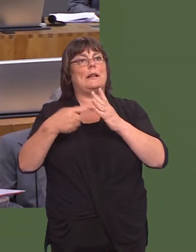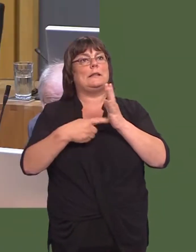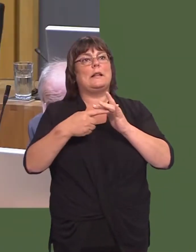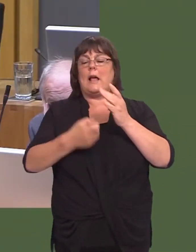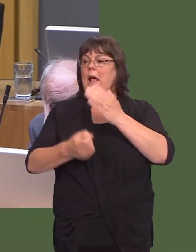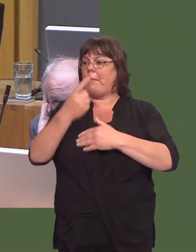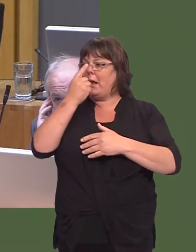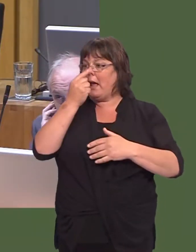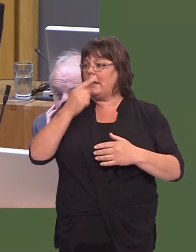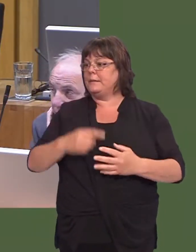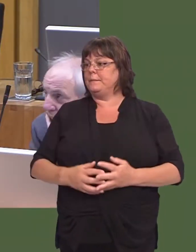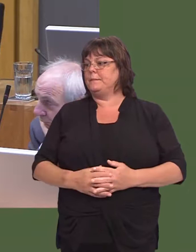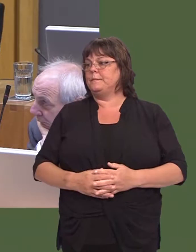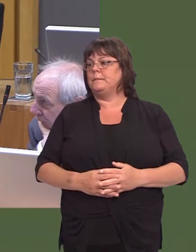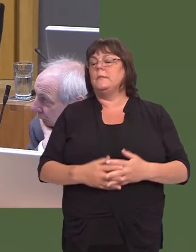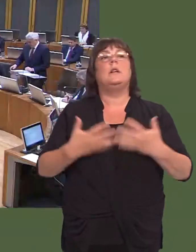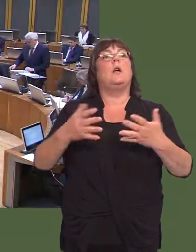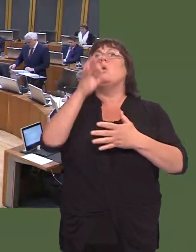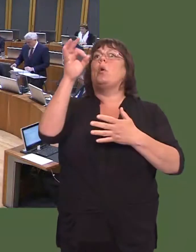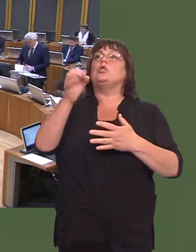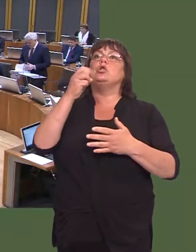implemented over the ensuing years. Adam Price: 2.